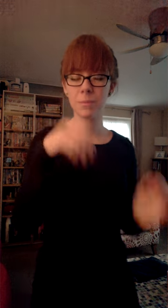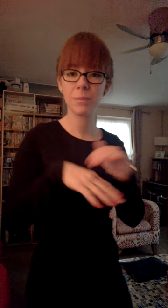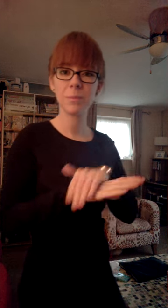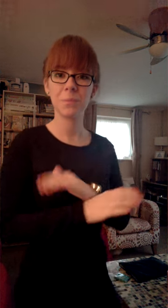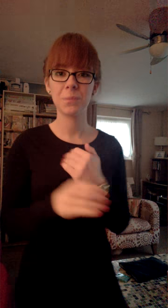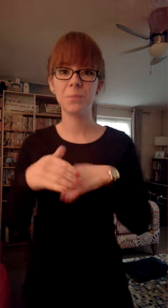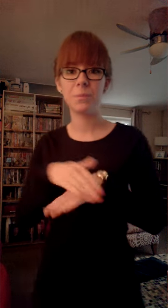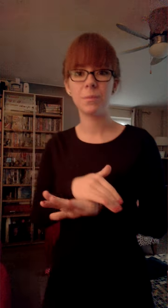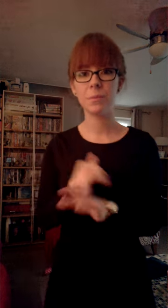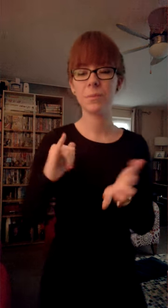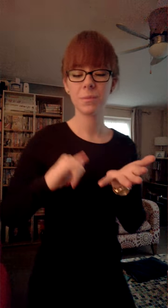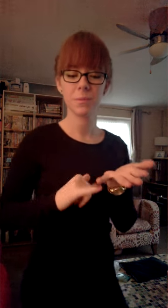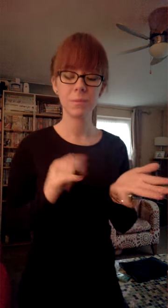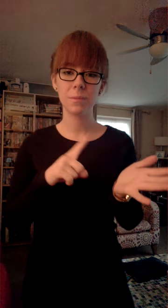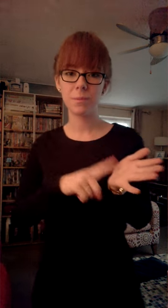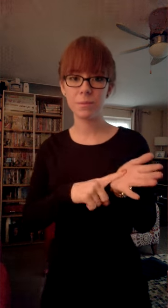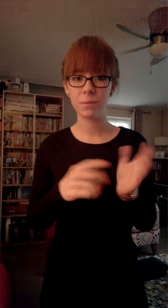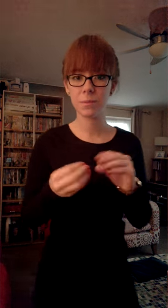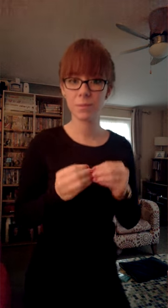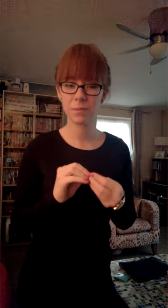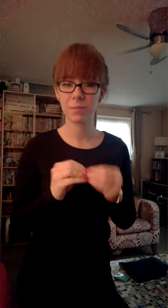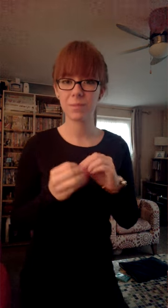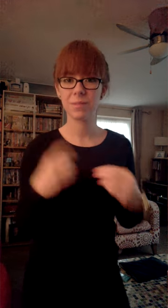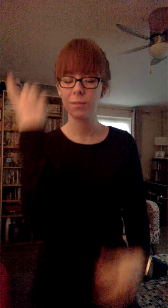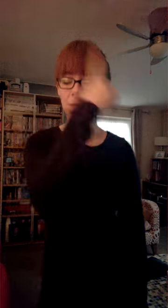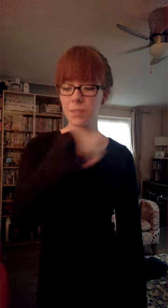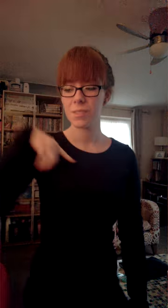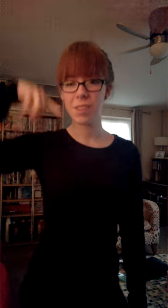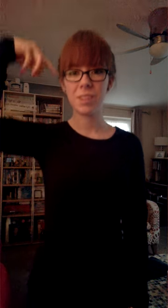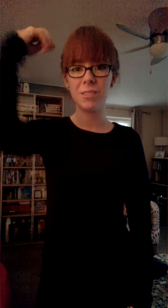Got chucks on with Saint Laurent Gotta kiss myself I'm so pretty